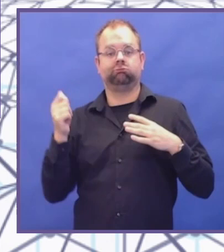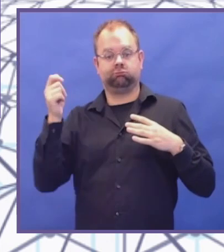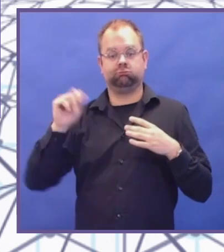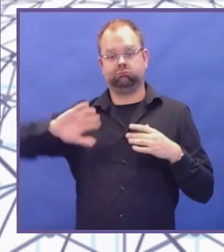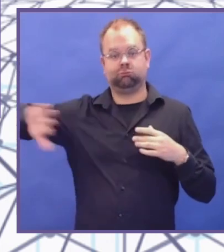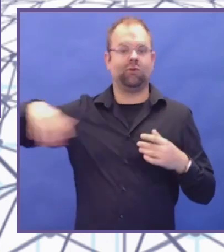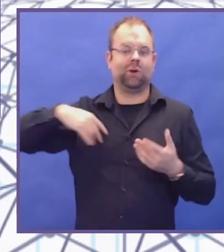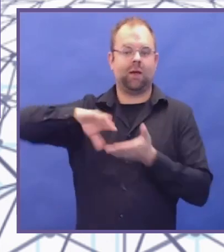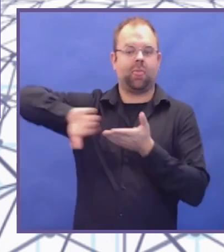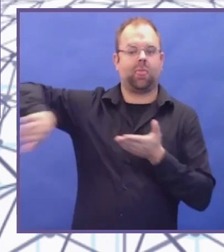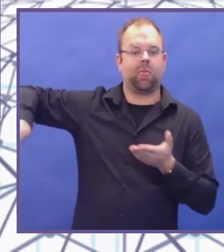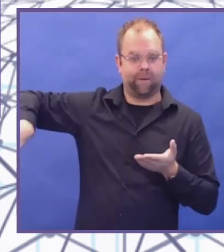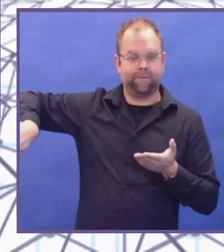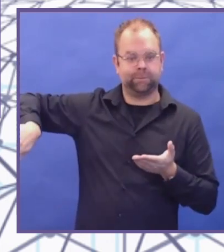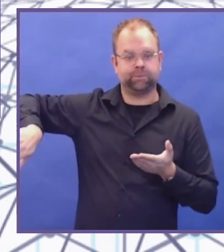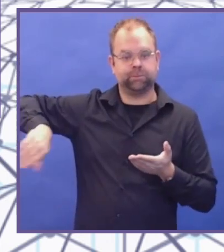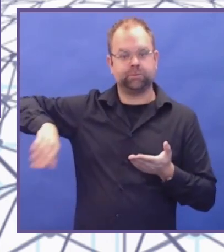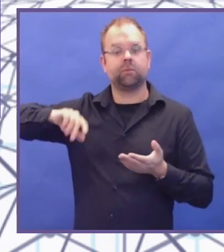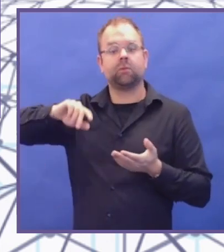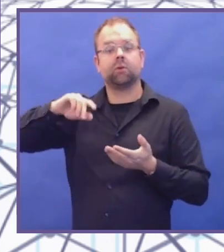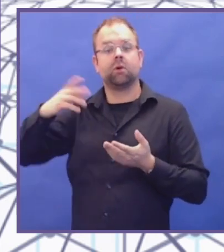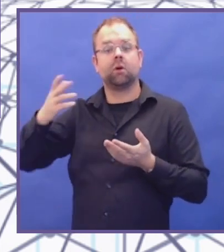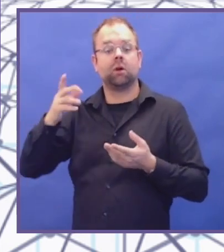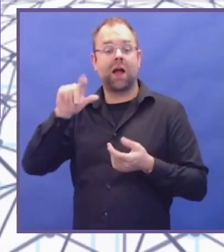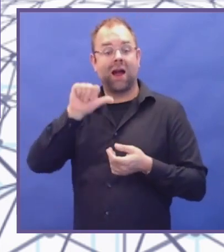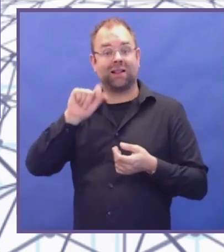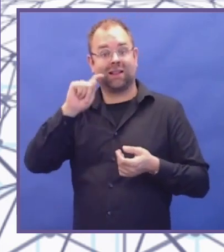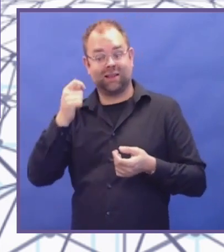research that does not account for who is missing, these representation gaps